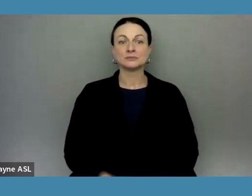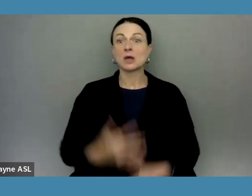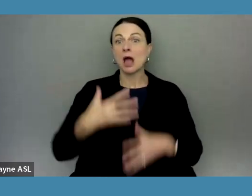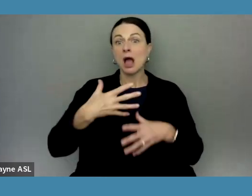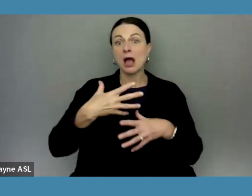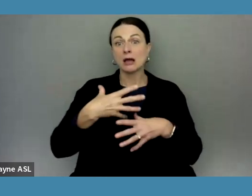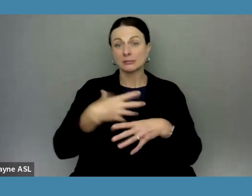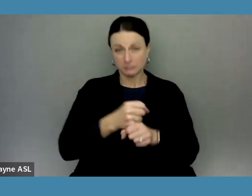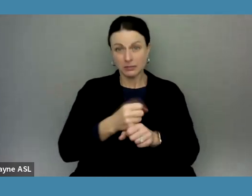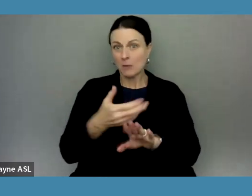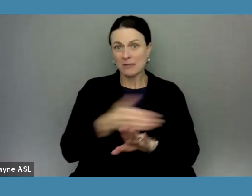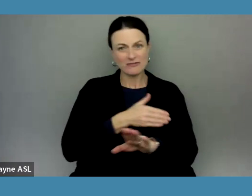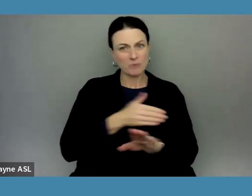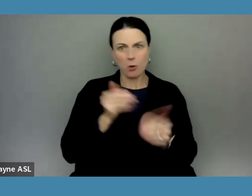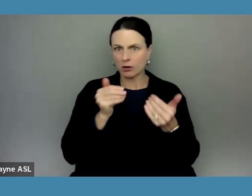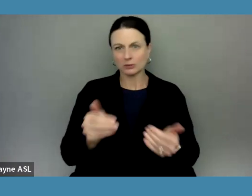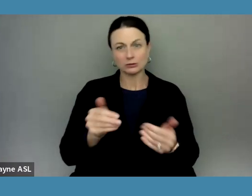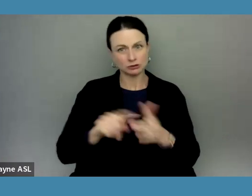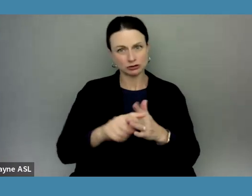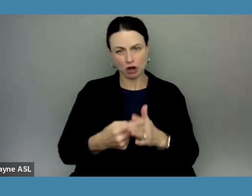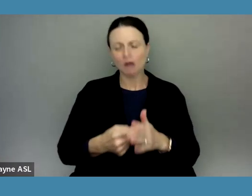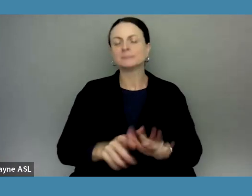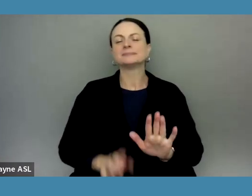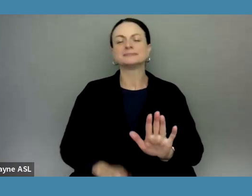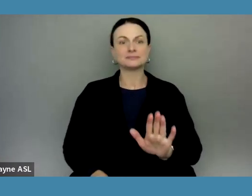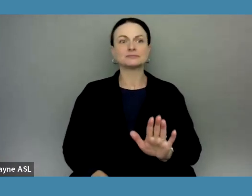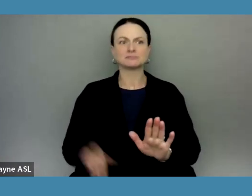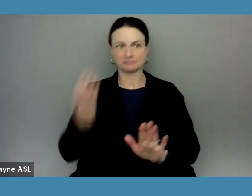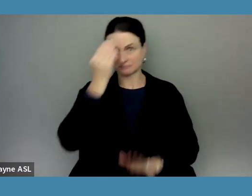before I get started, I wanted to let everybody know